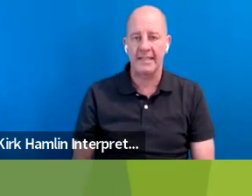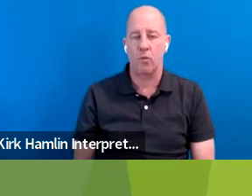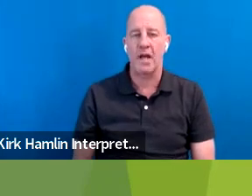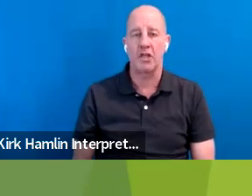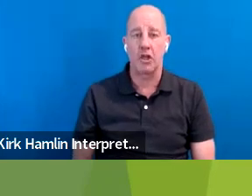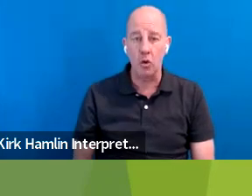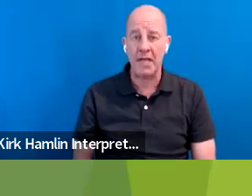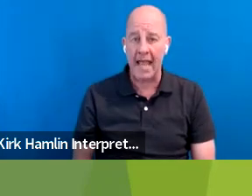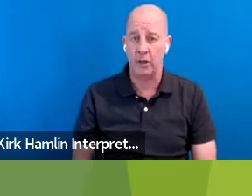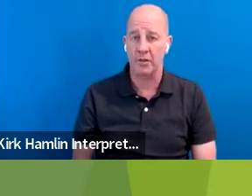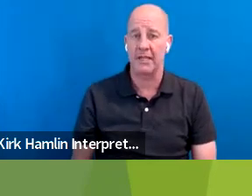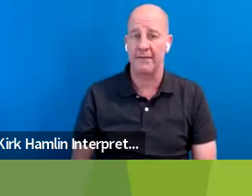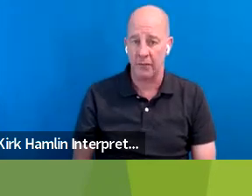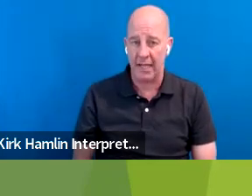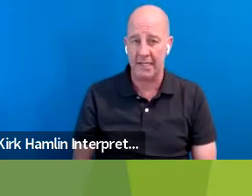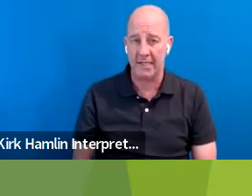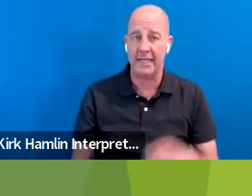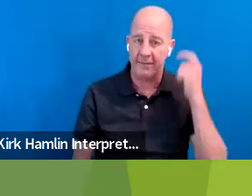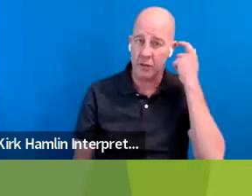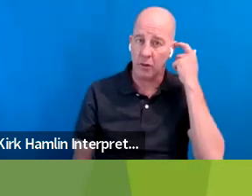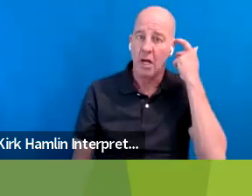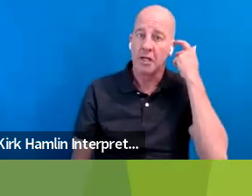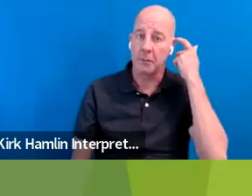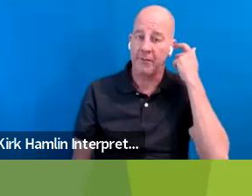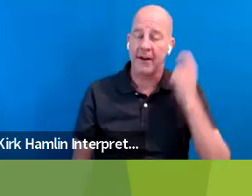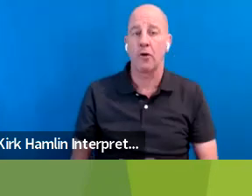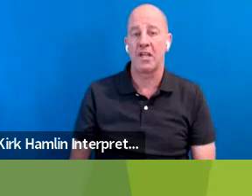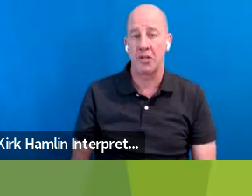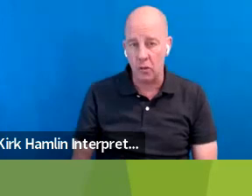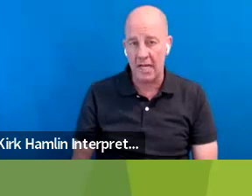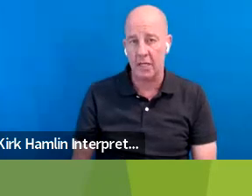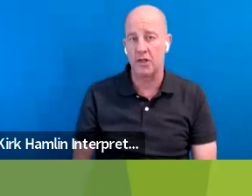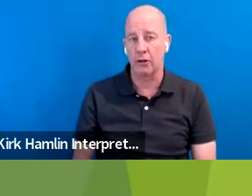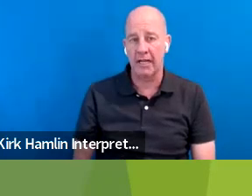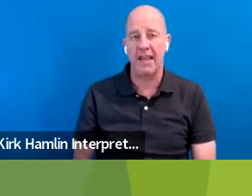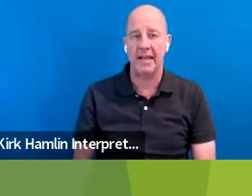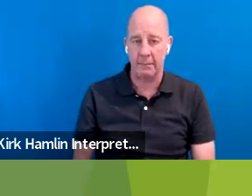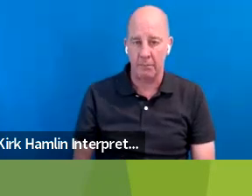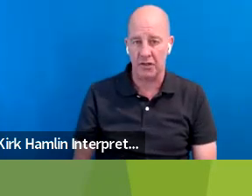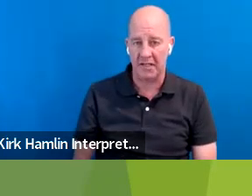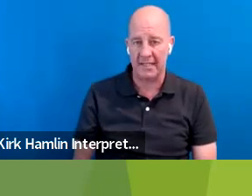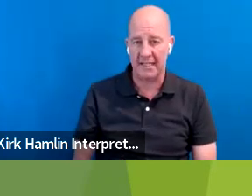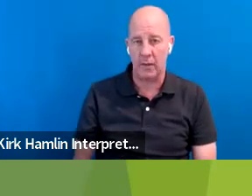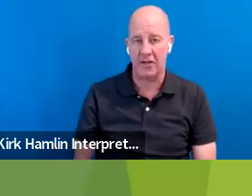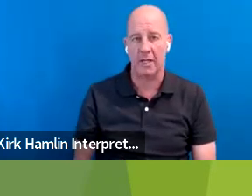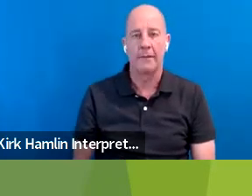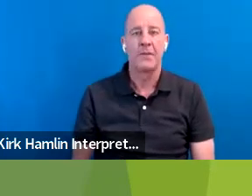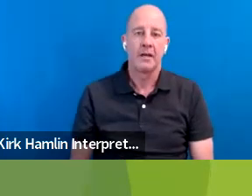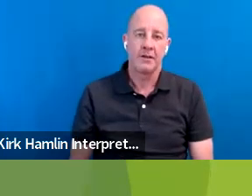And it says what you can do as an individual to prepare for what you need during that emergency situation.